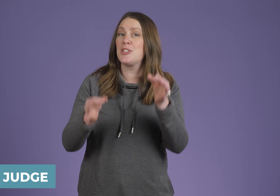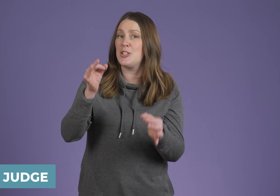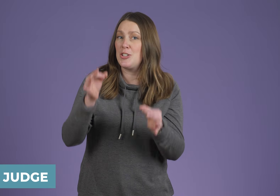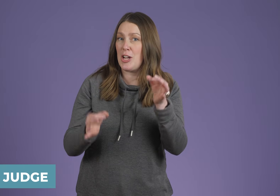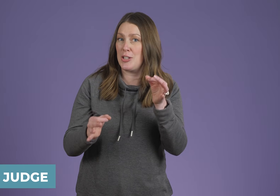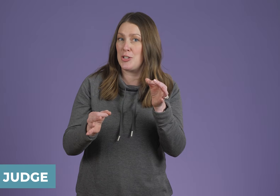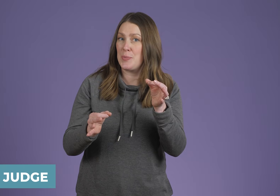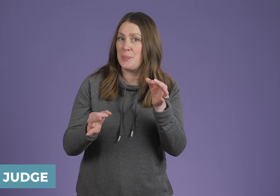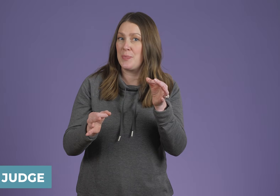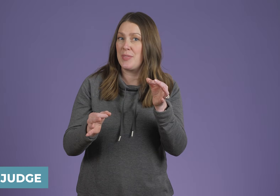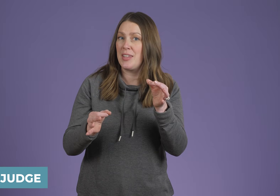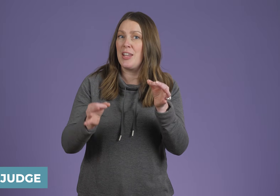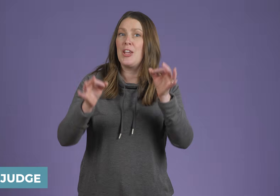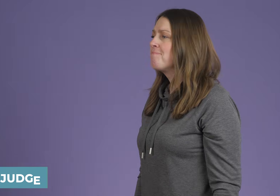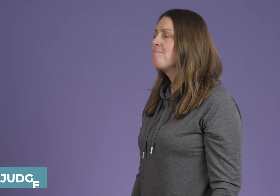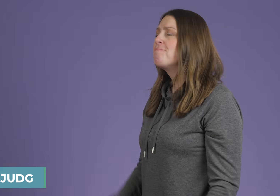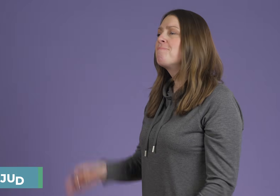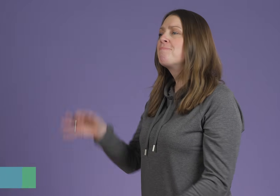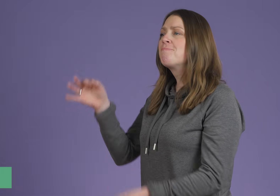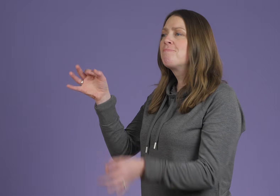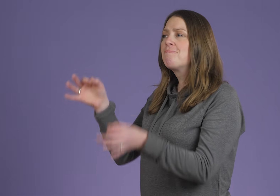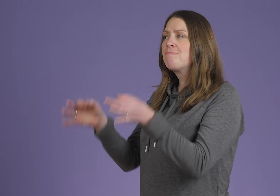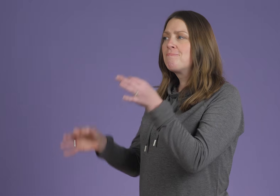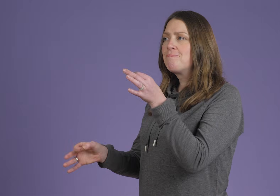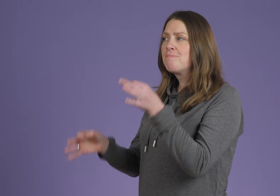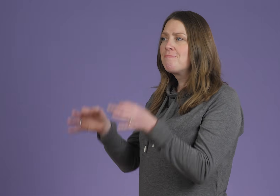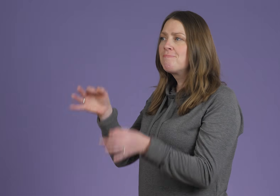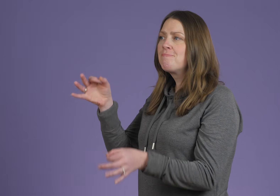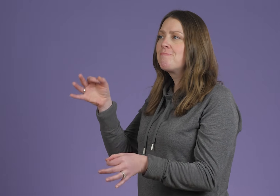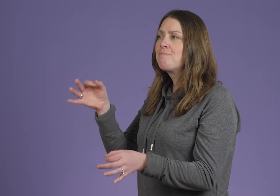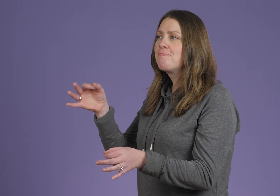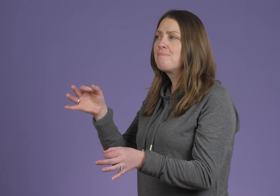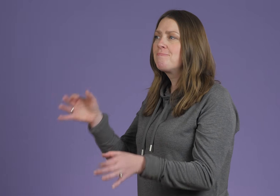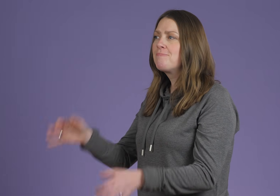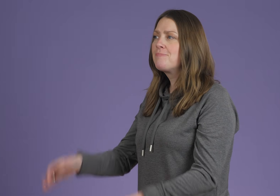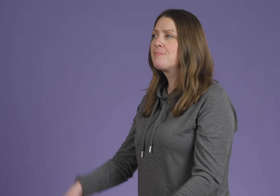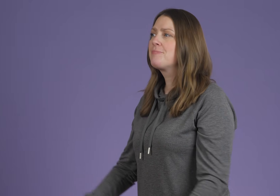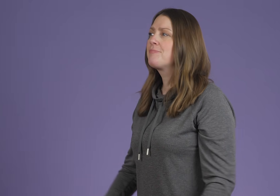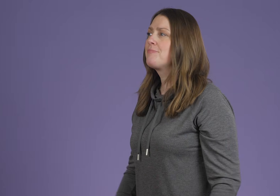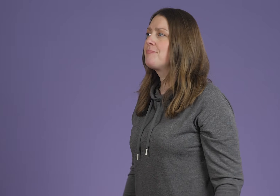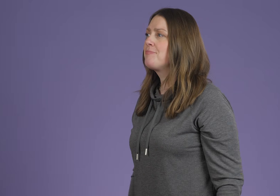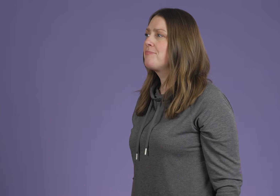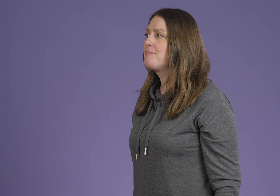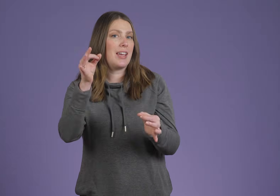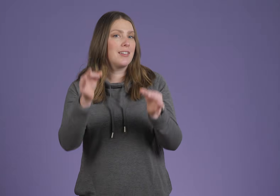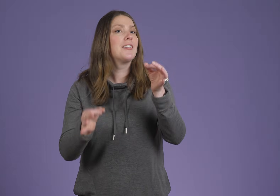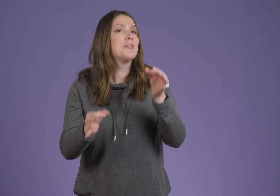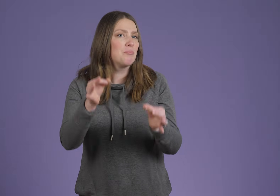To judge. You have F-shaped hands going up and down, weighing